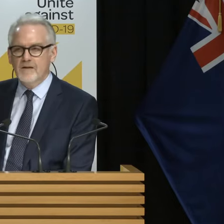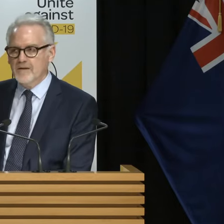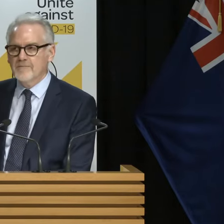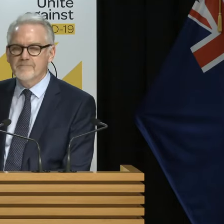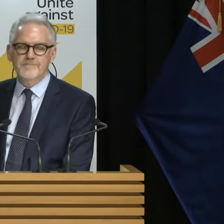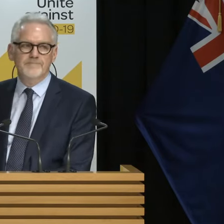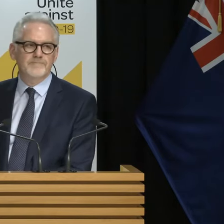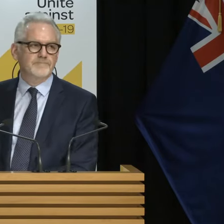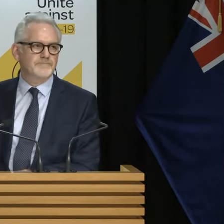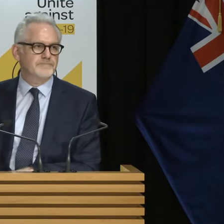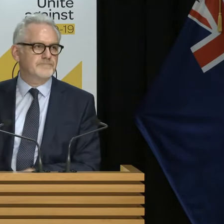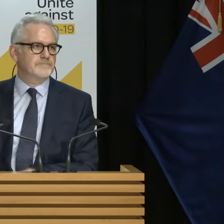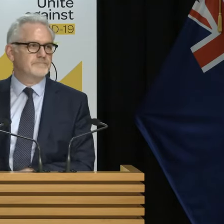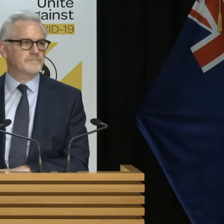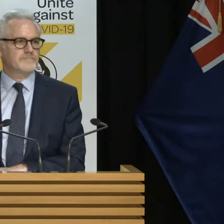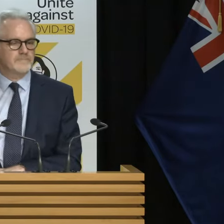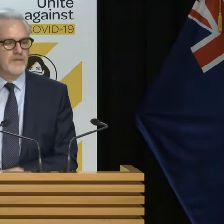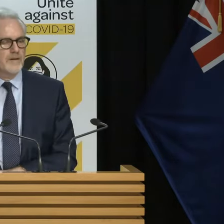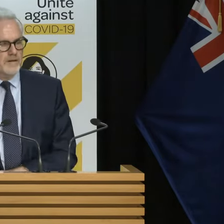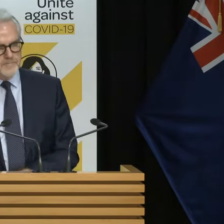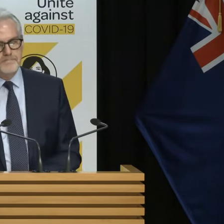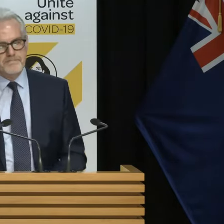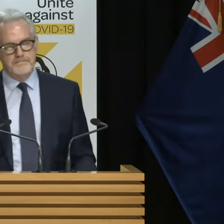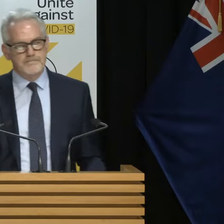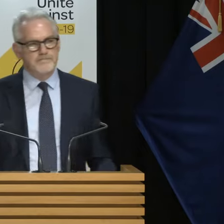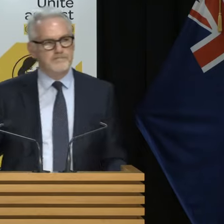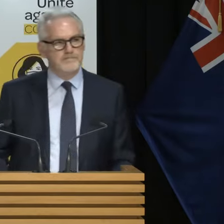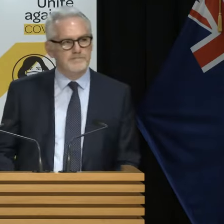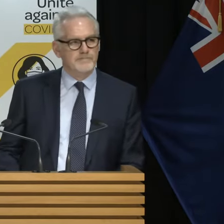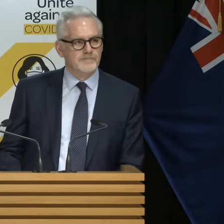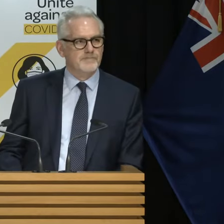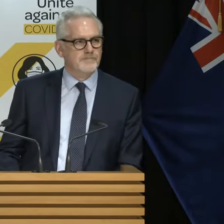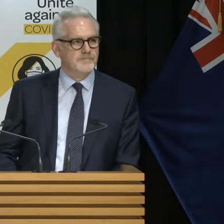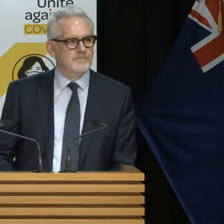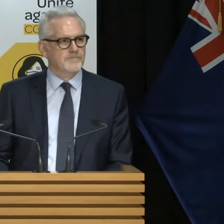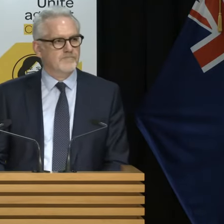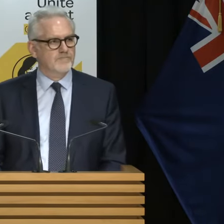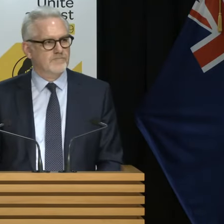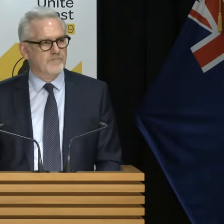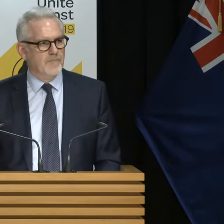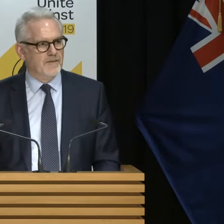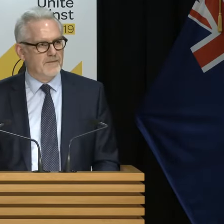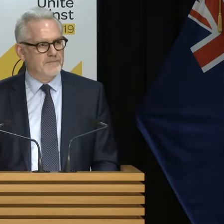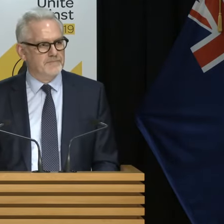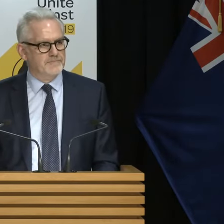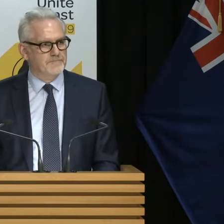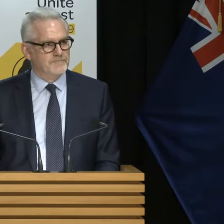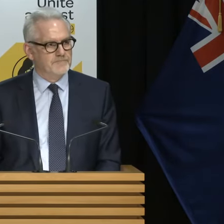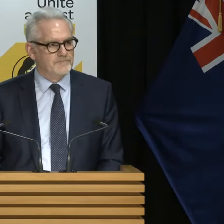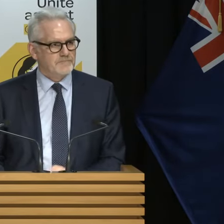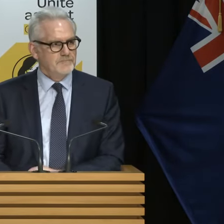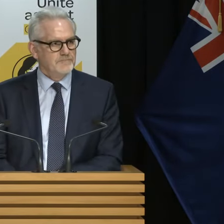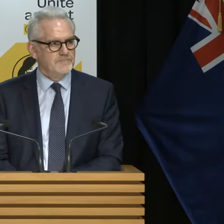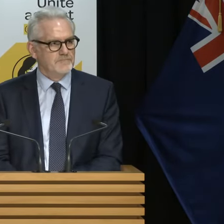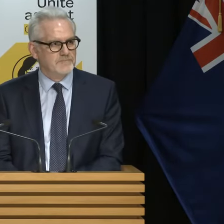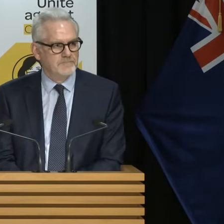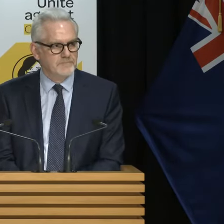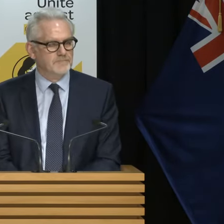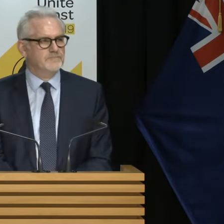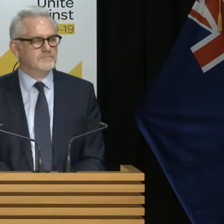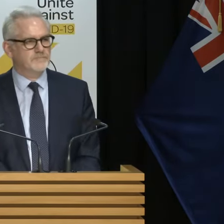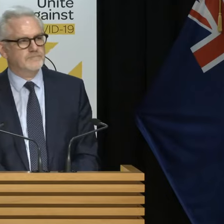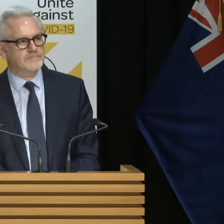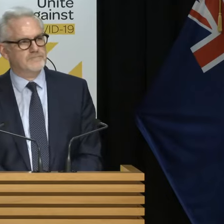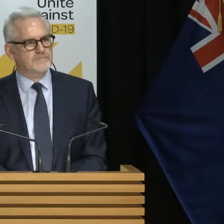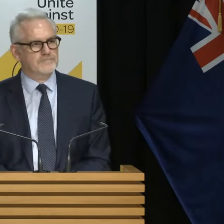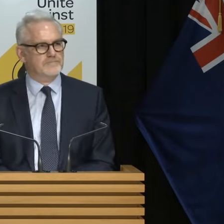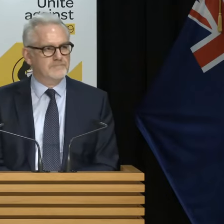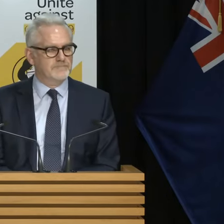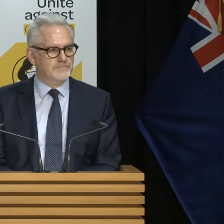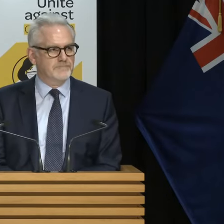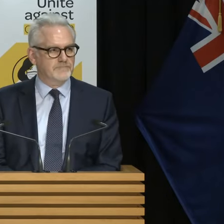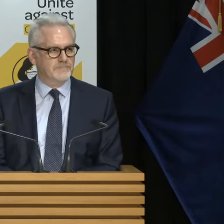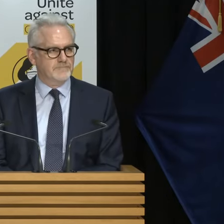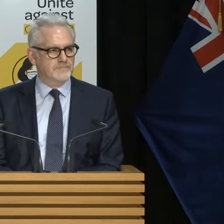probably missed a few